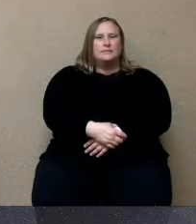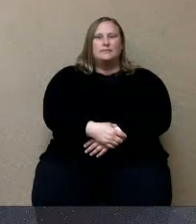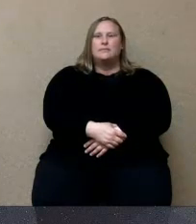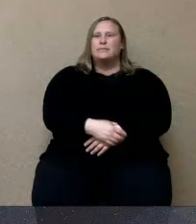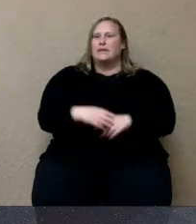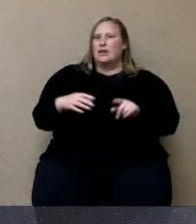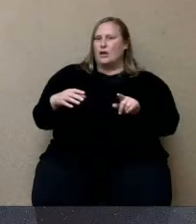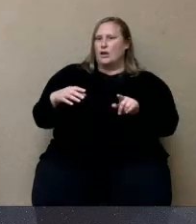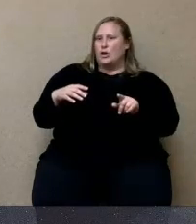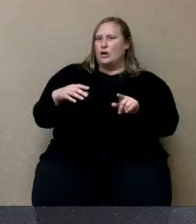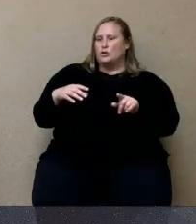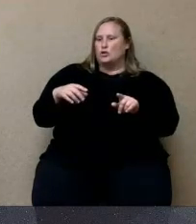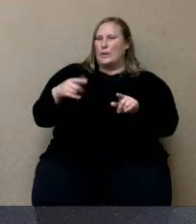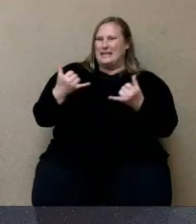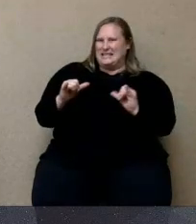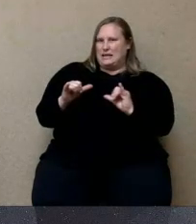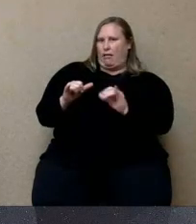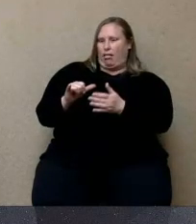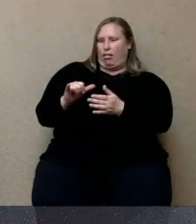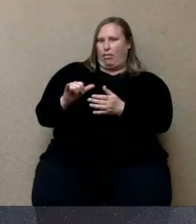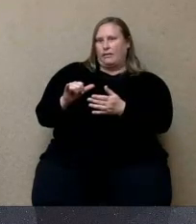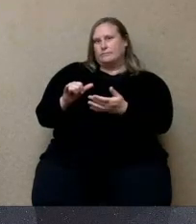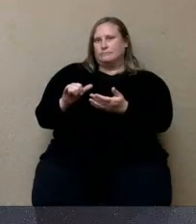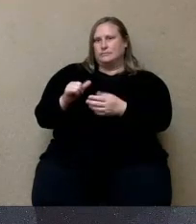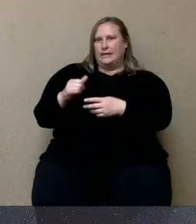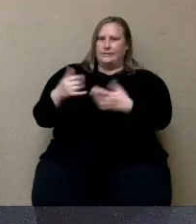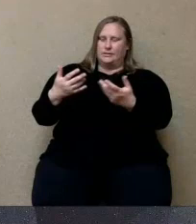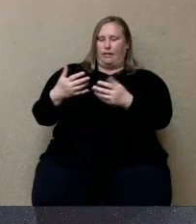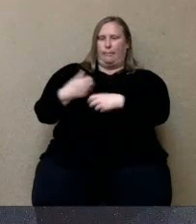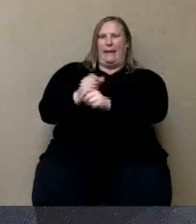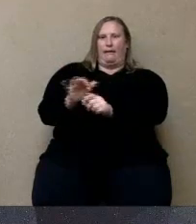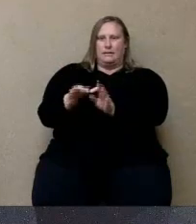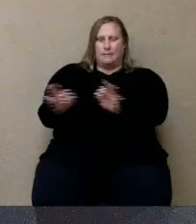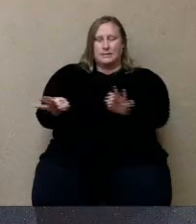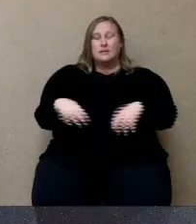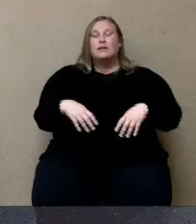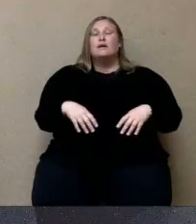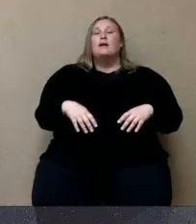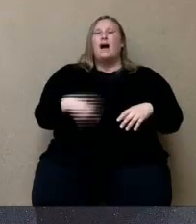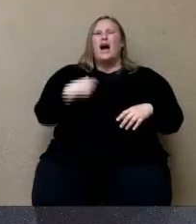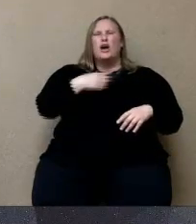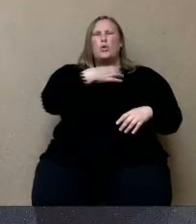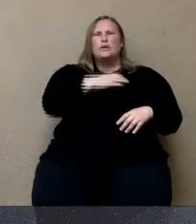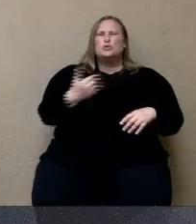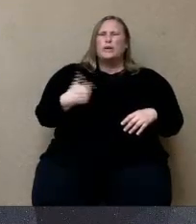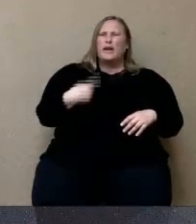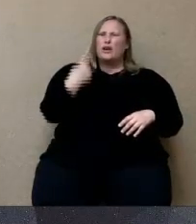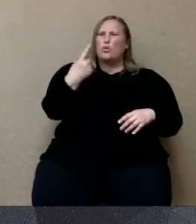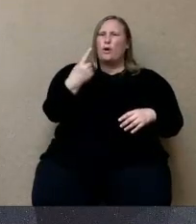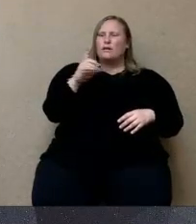Mike, while you're finishing, can I just say one thing about your device? I wish that we had one of those document cam things that